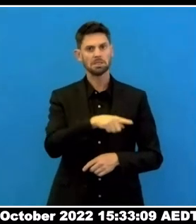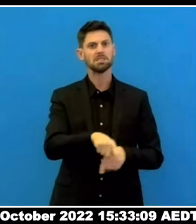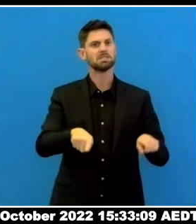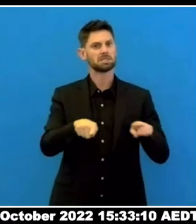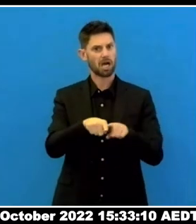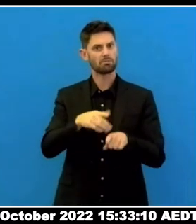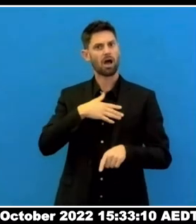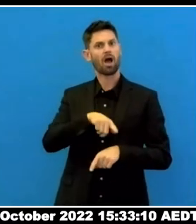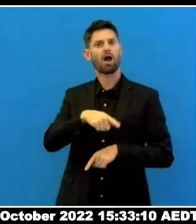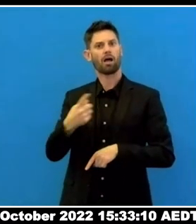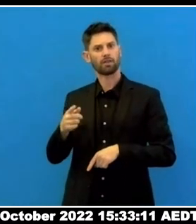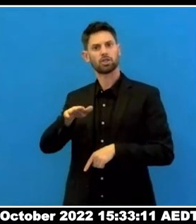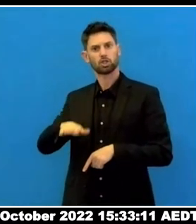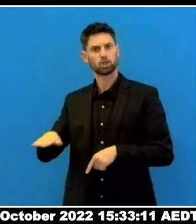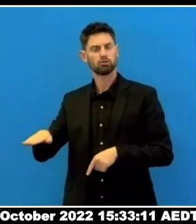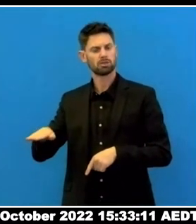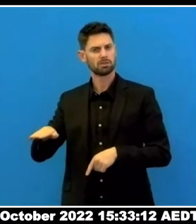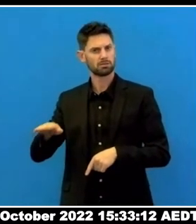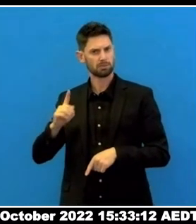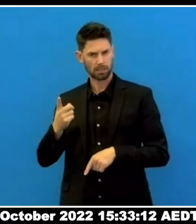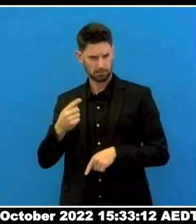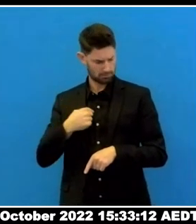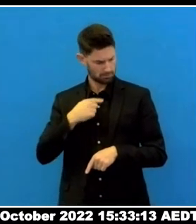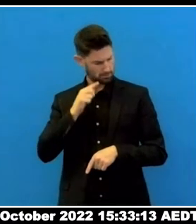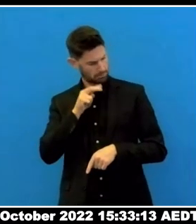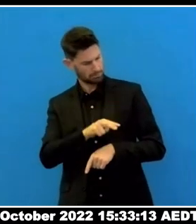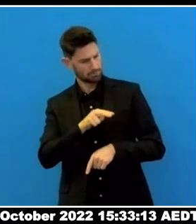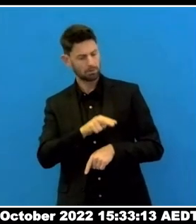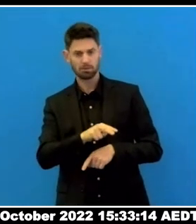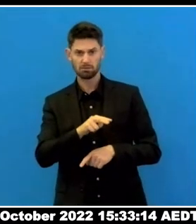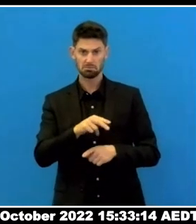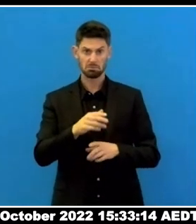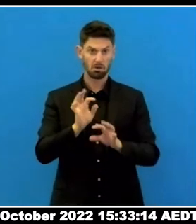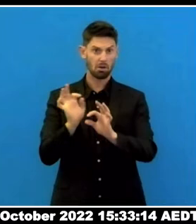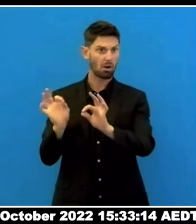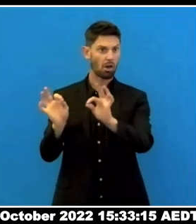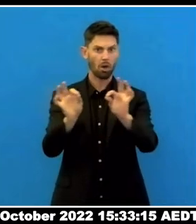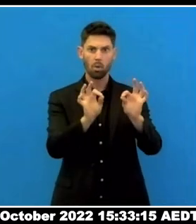He got this difficulty and no one give him a support.